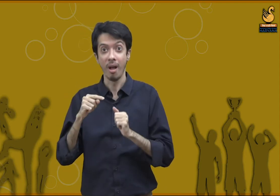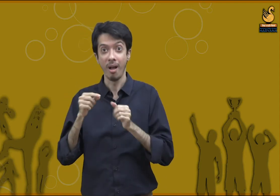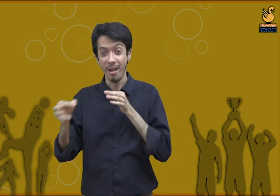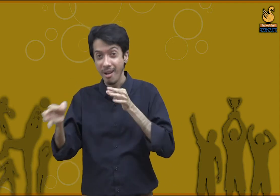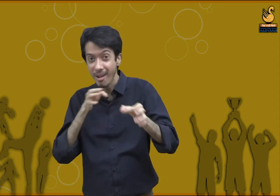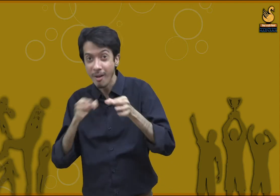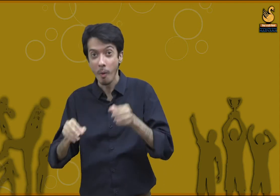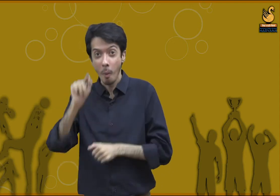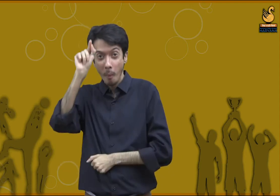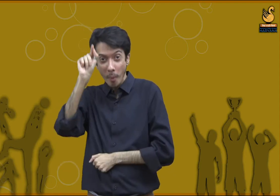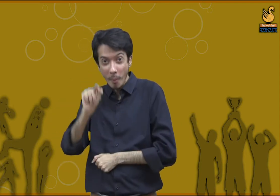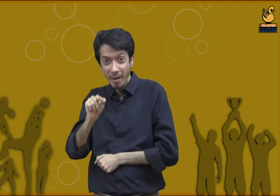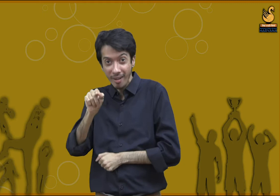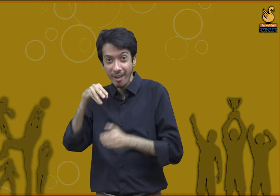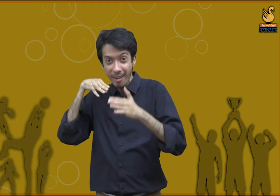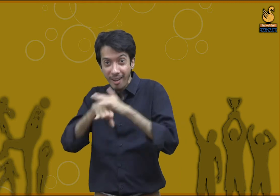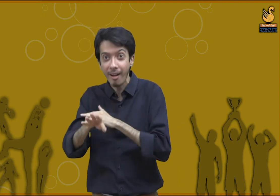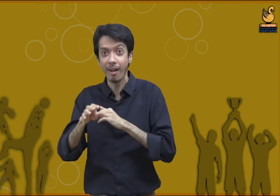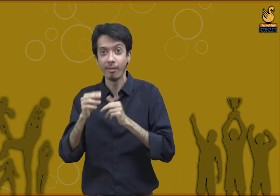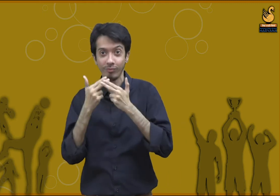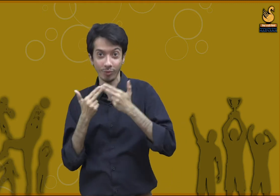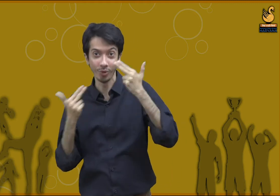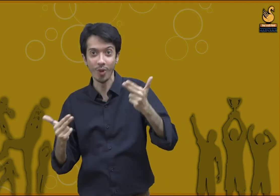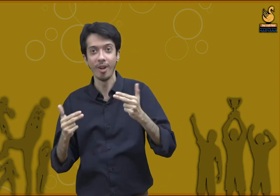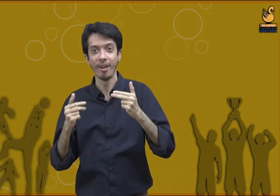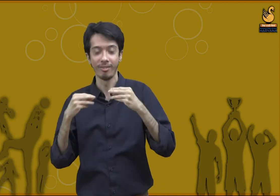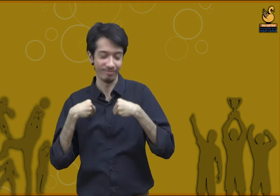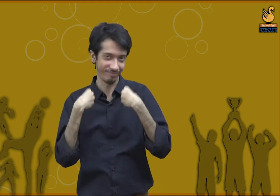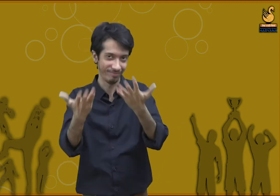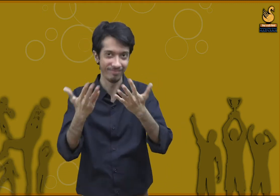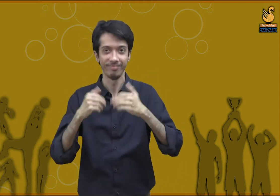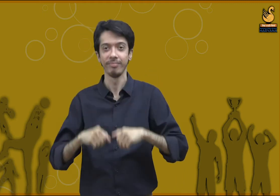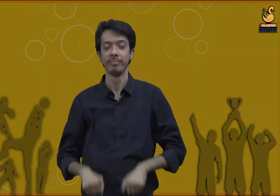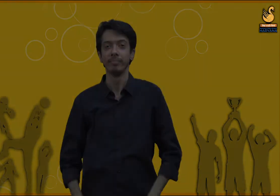So now we will discuss about the objectives stated by the health exports.